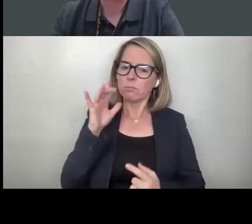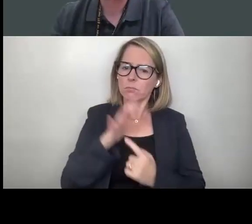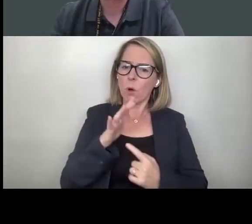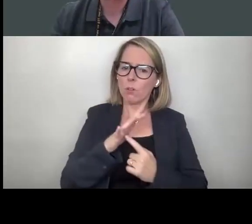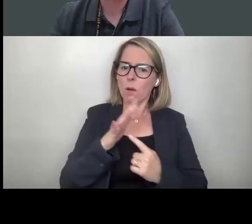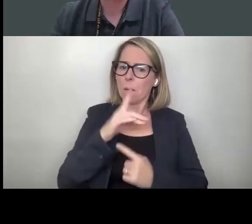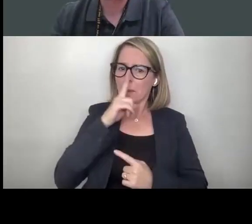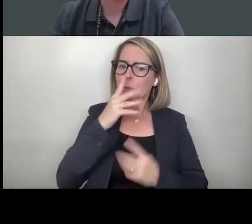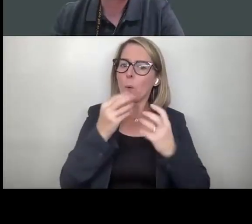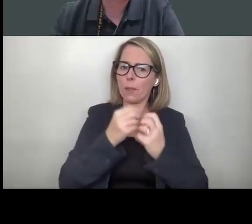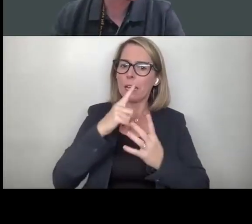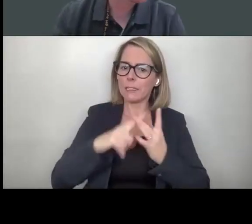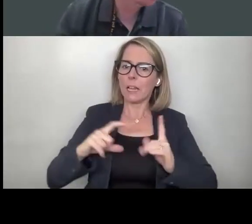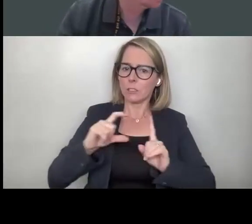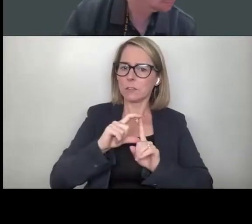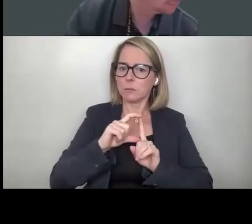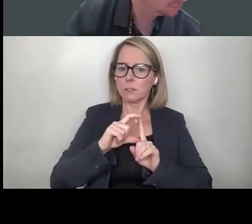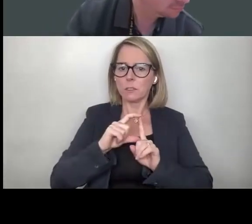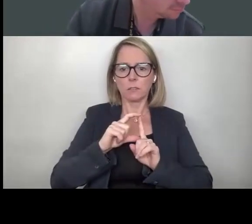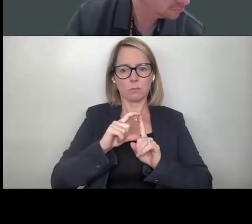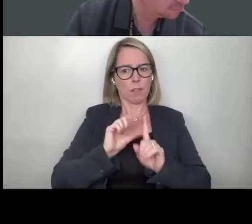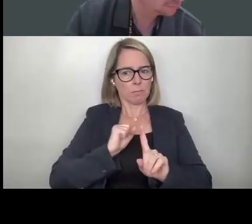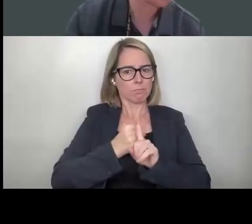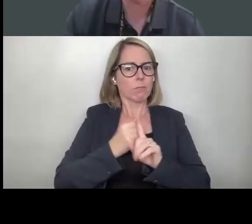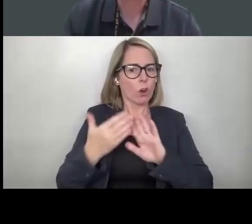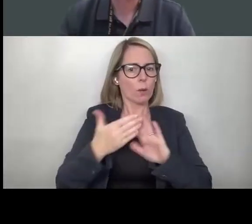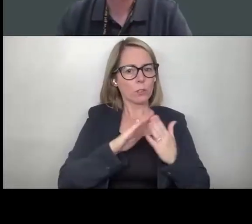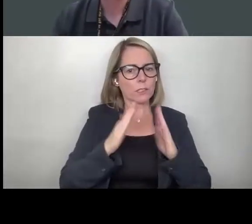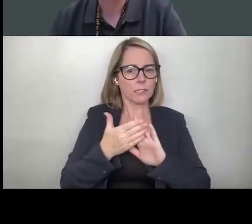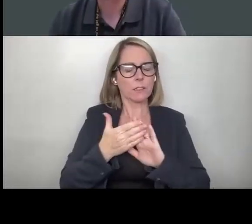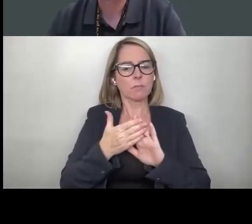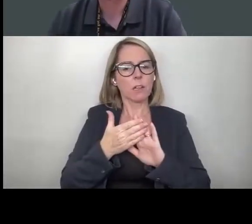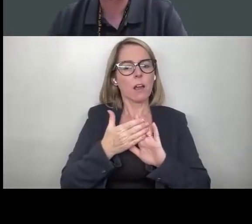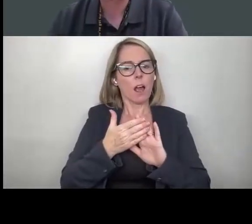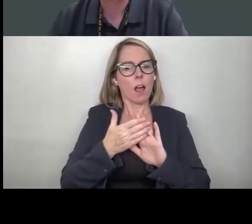people with lived experience of disability and those who support them and the leadership by